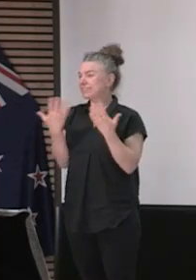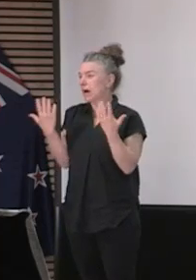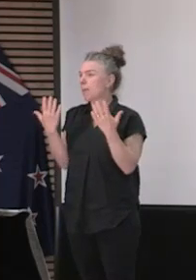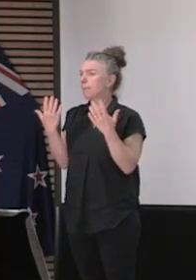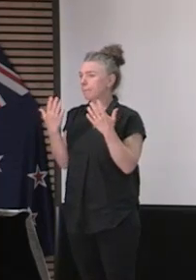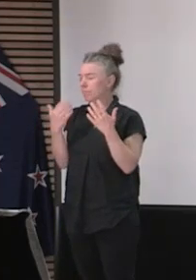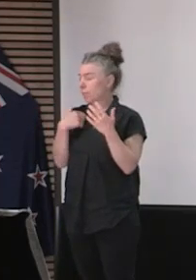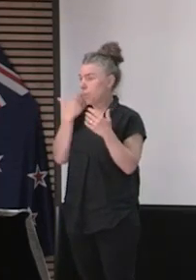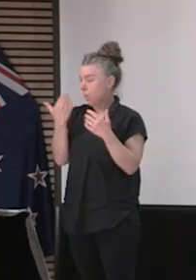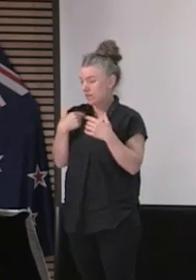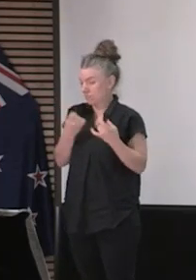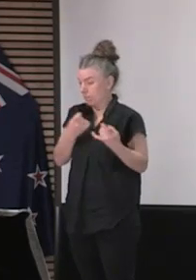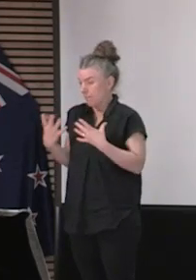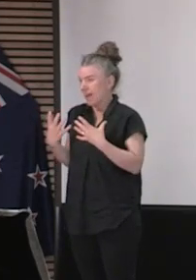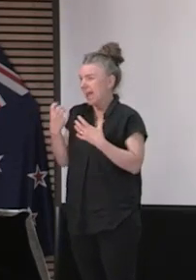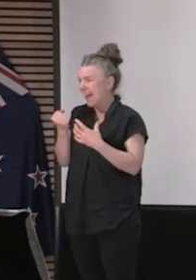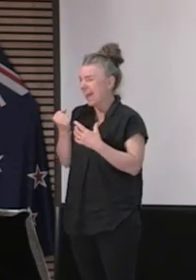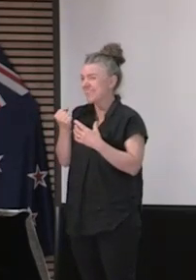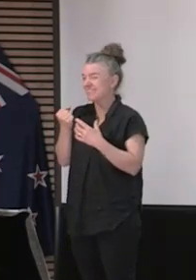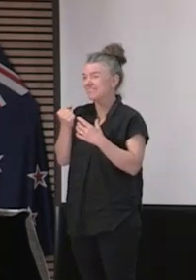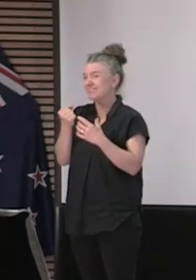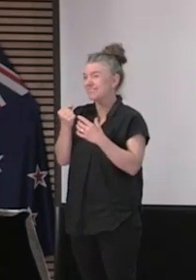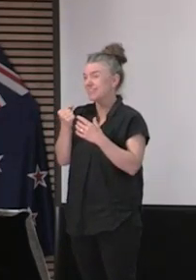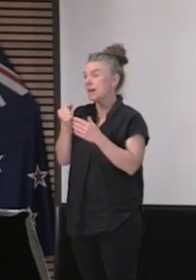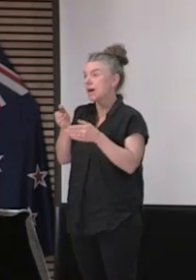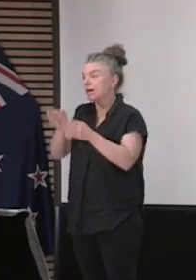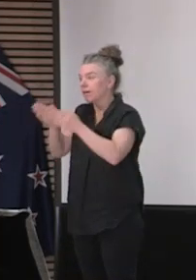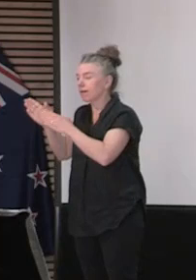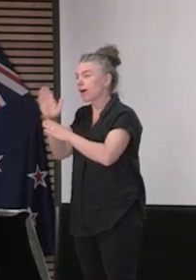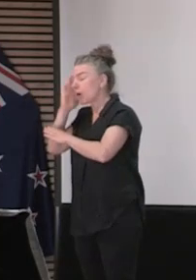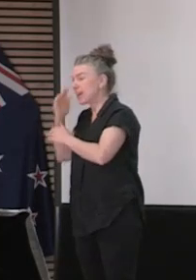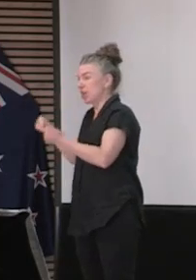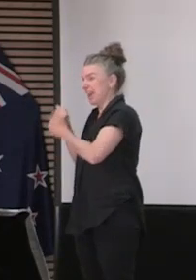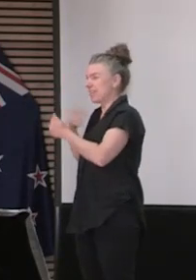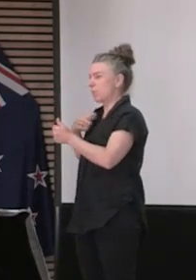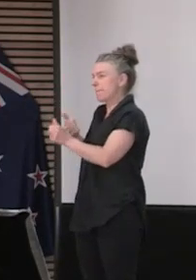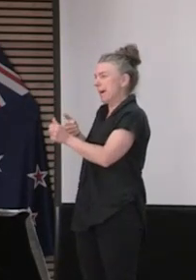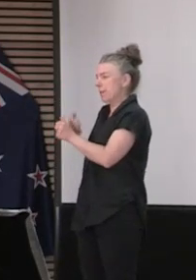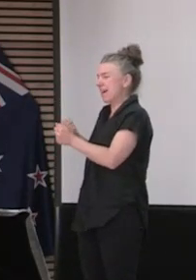We have toconstantly prepare that thenumbers could tick up andthat's why we keep the extracapacity.